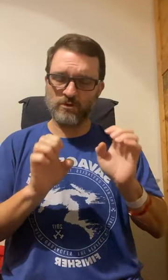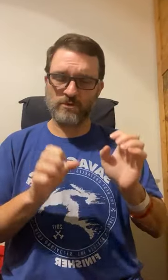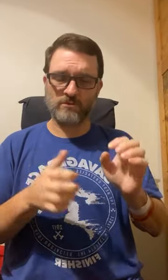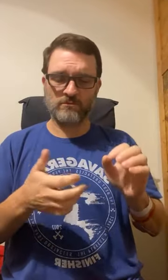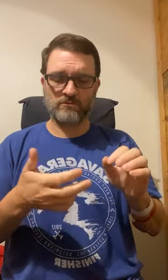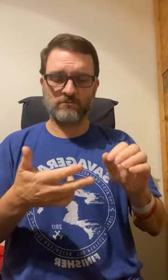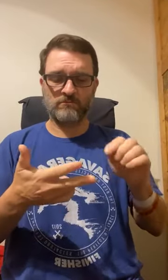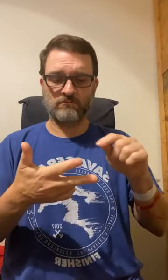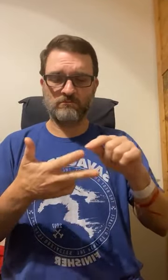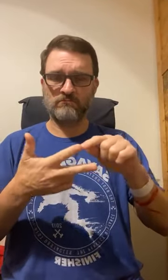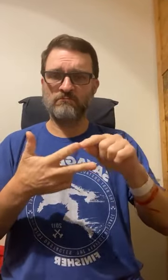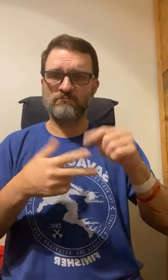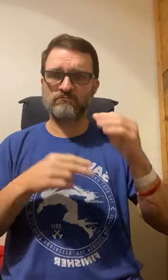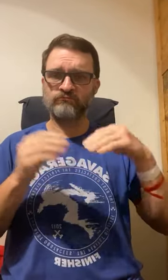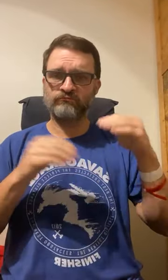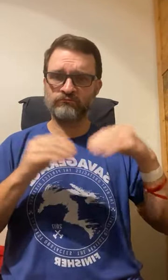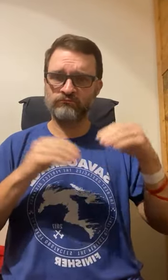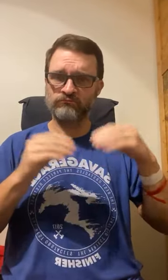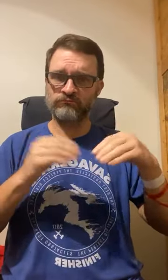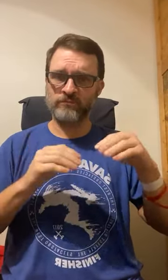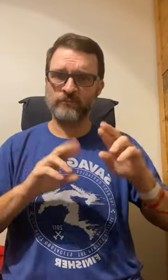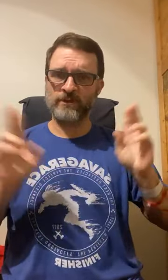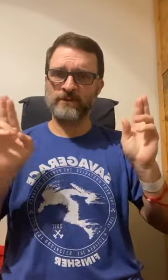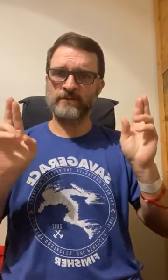It's an EMERGENCY. The second girl in the group was packing and ready right away.